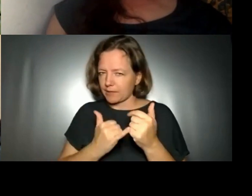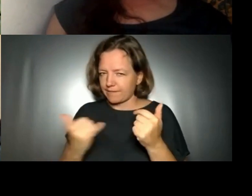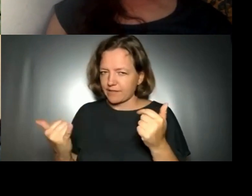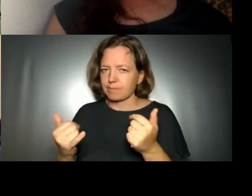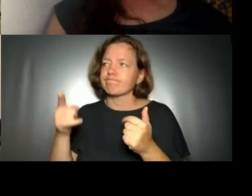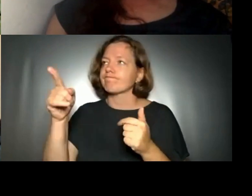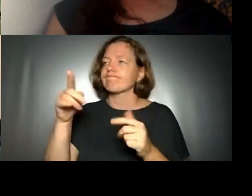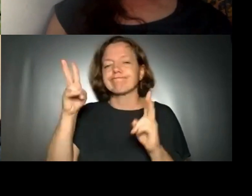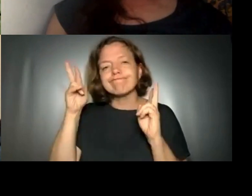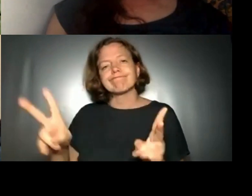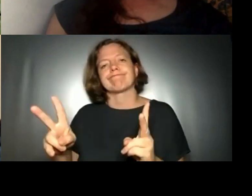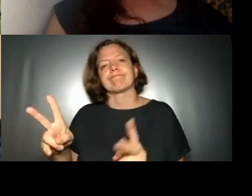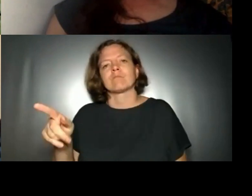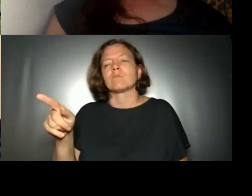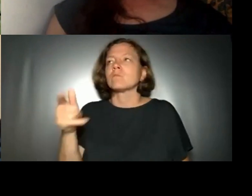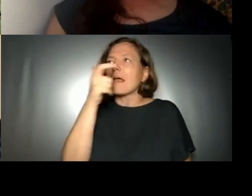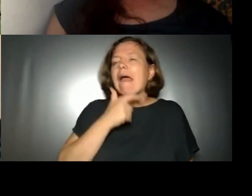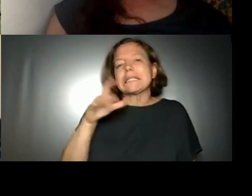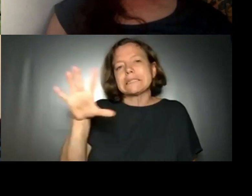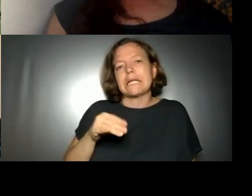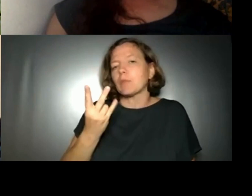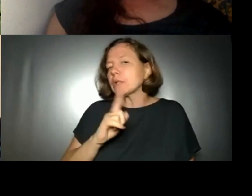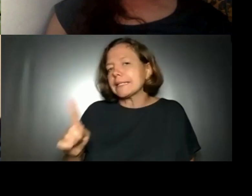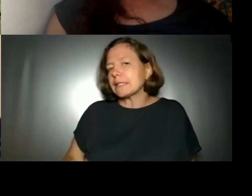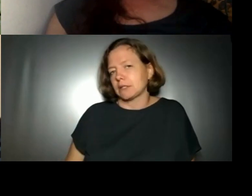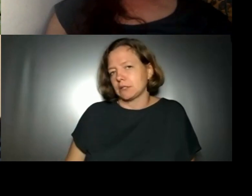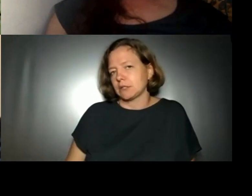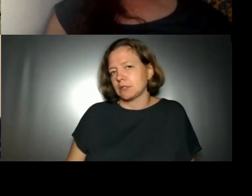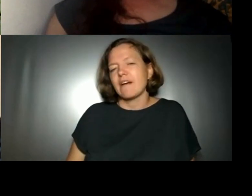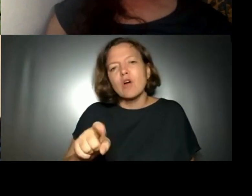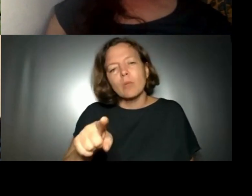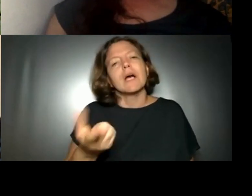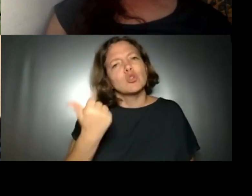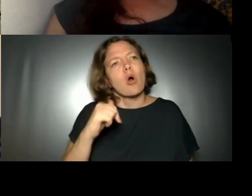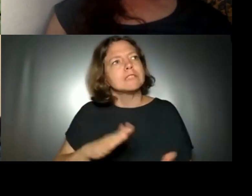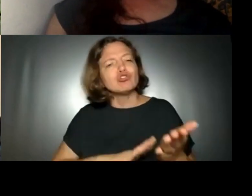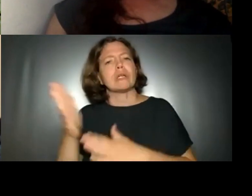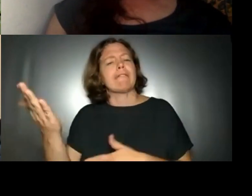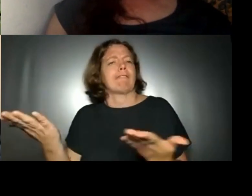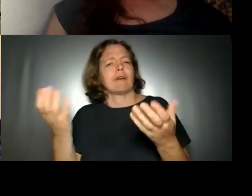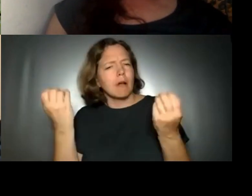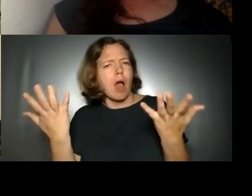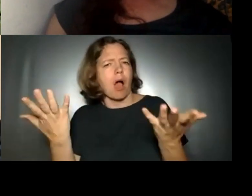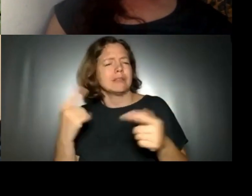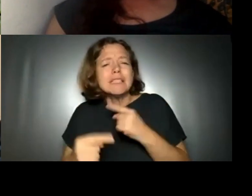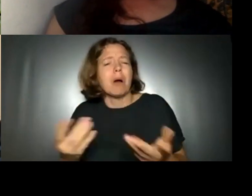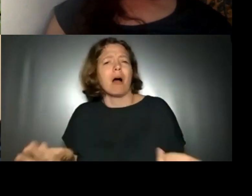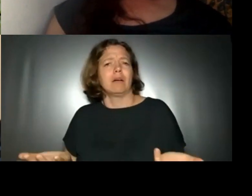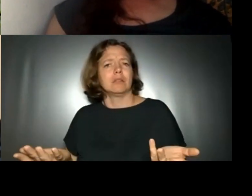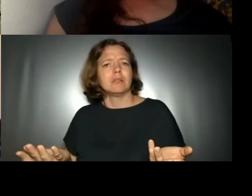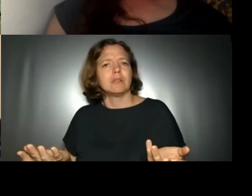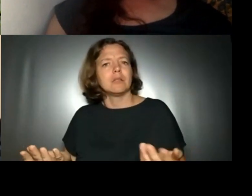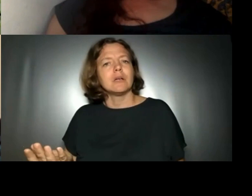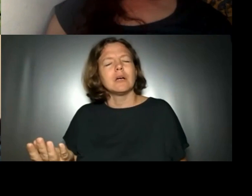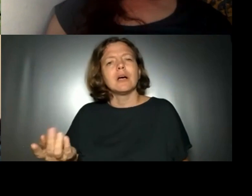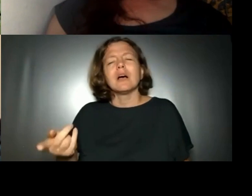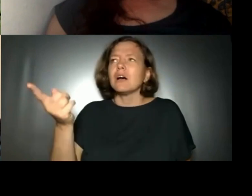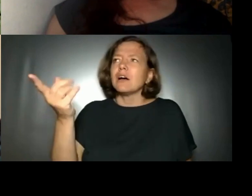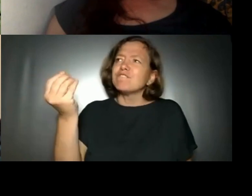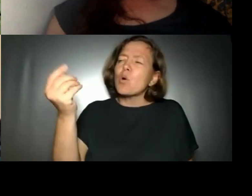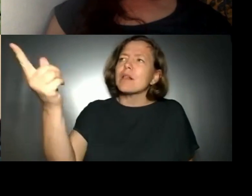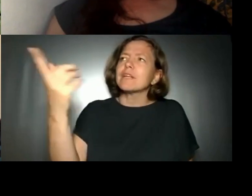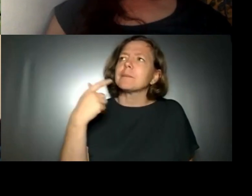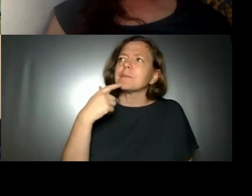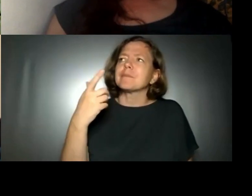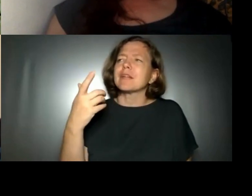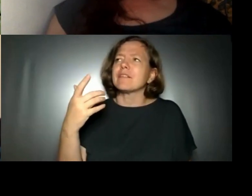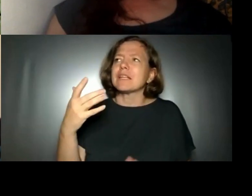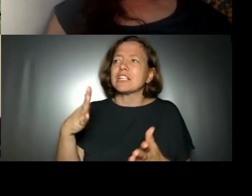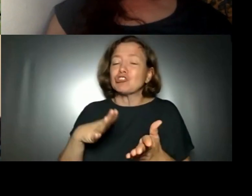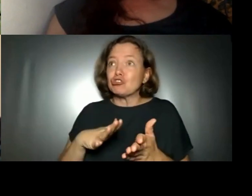Because things will go wrong, for example, with access. But if I feel then safe or unsafe in a situation is often the difference